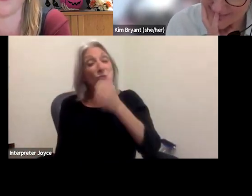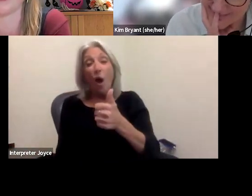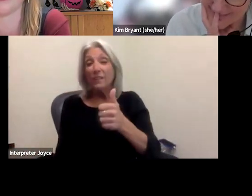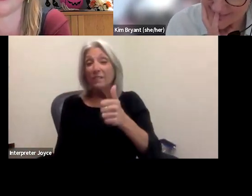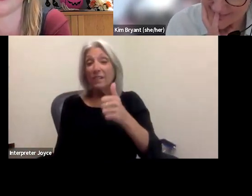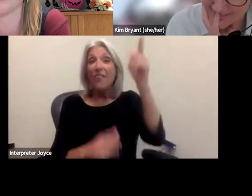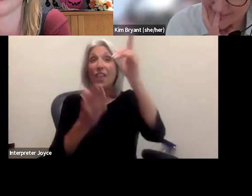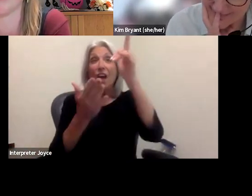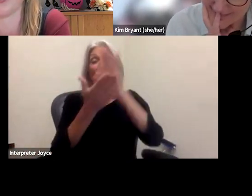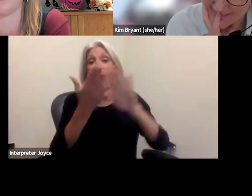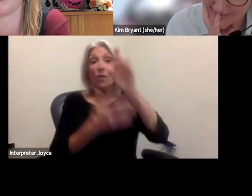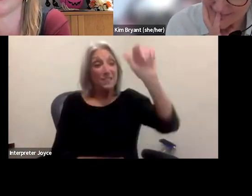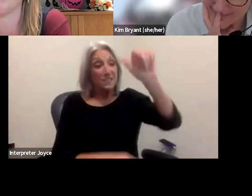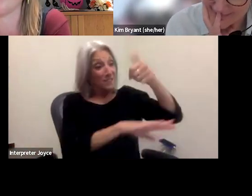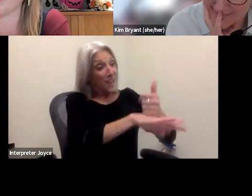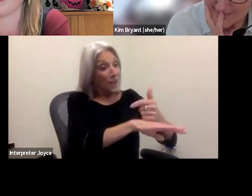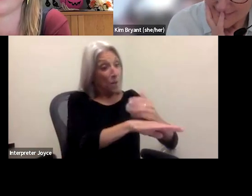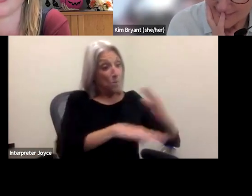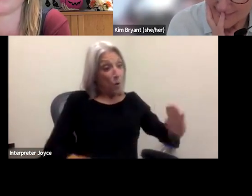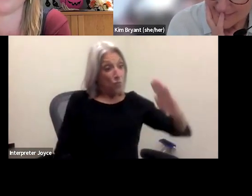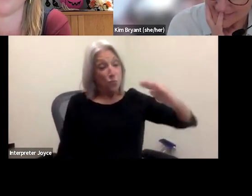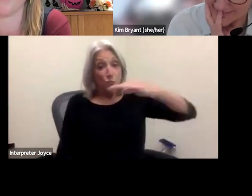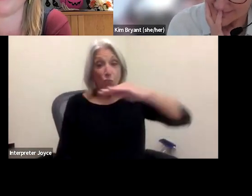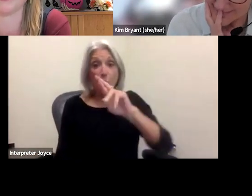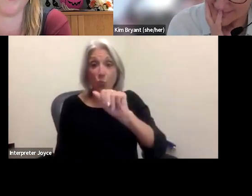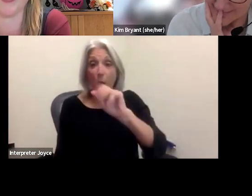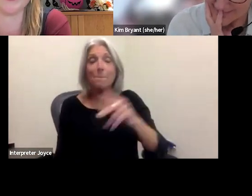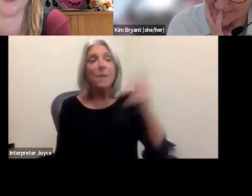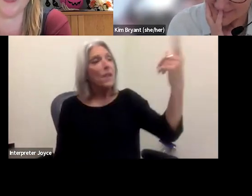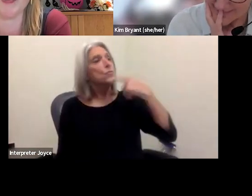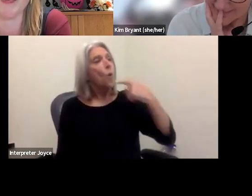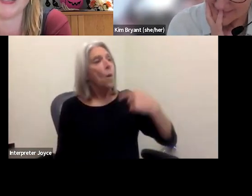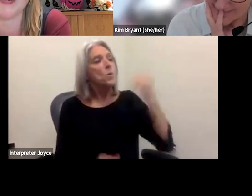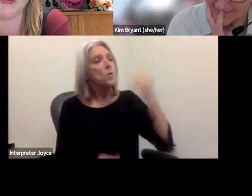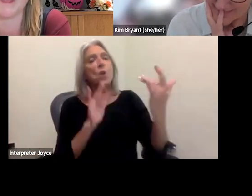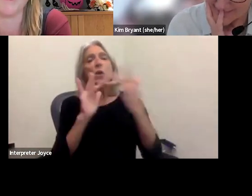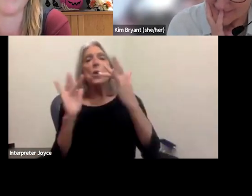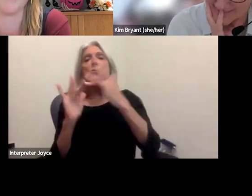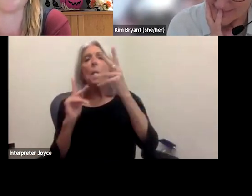They gave us a list of people we could contact 45 minutes away, because we don't live in a big city,